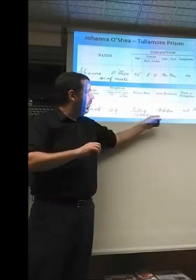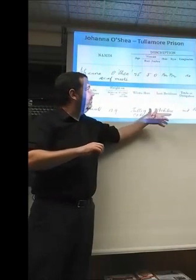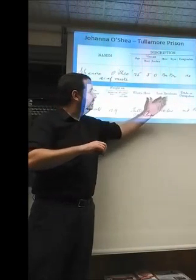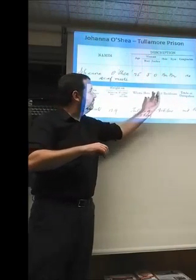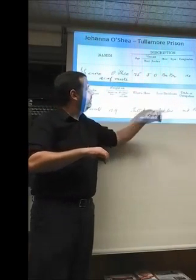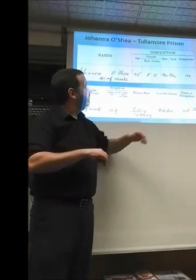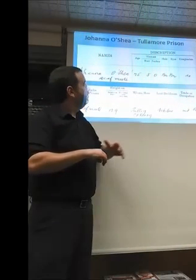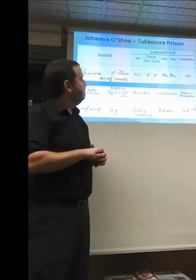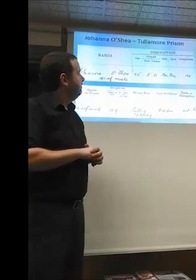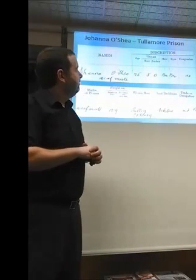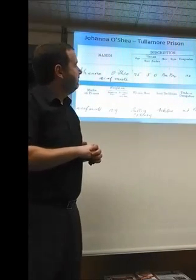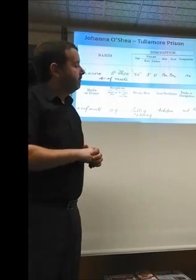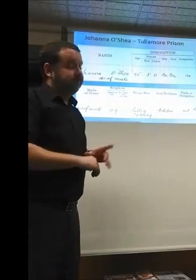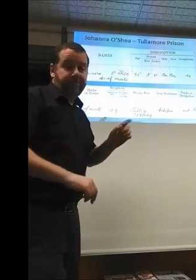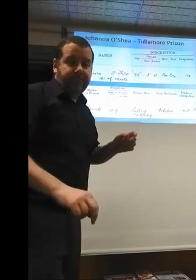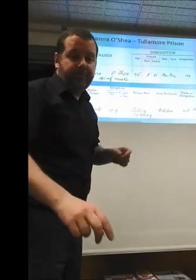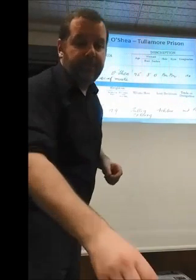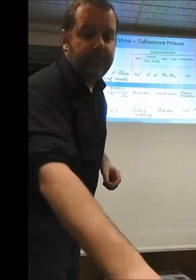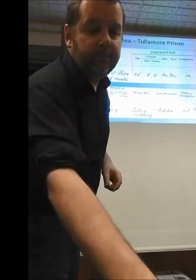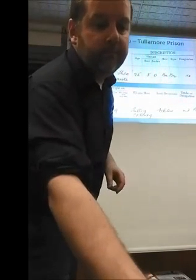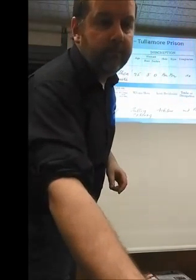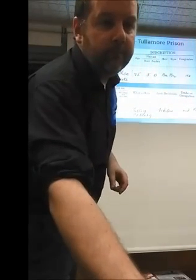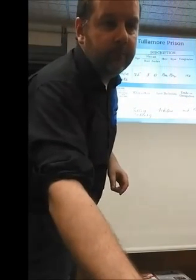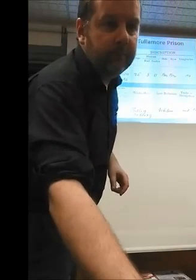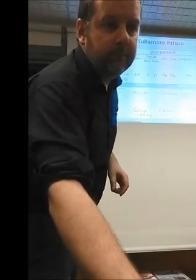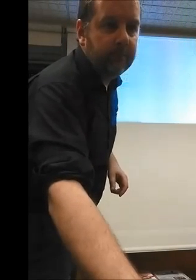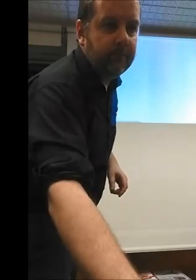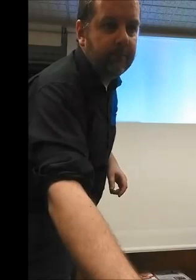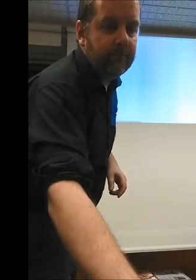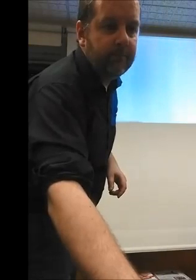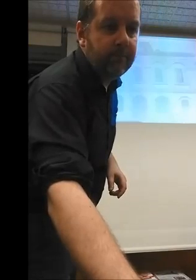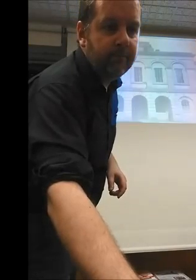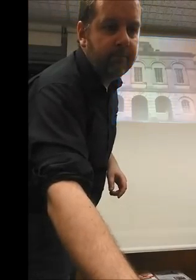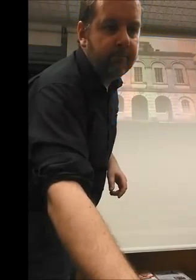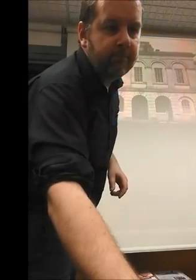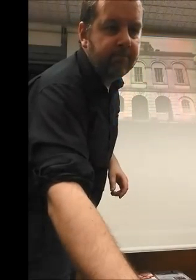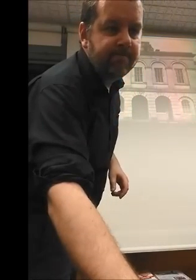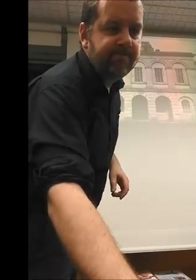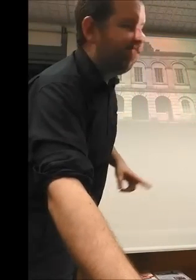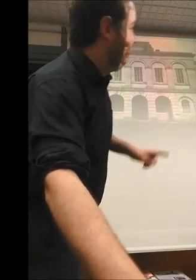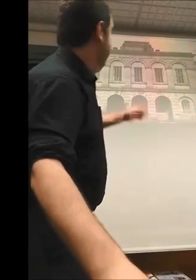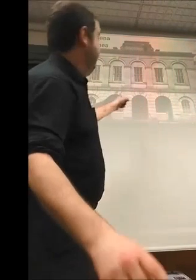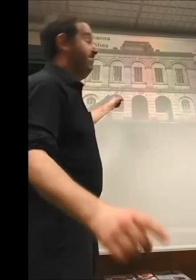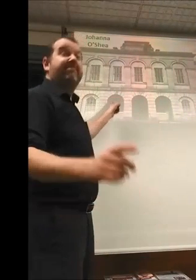in Tullamore before.